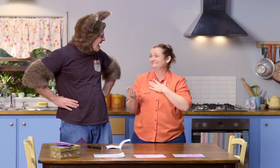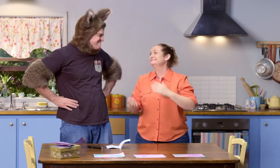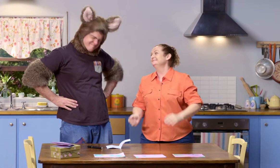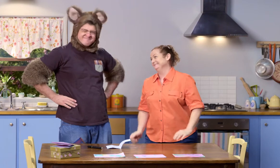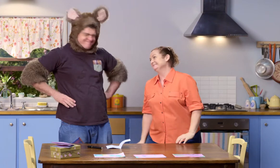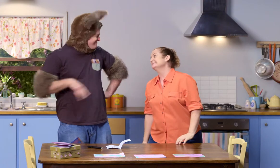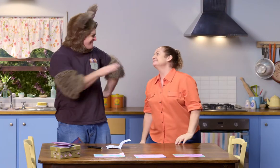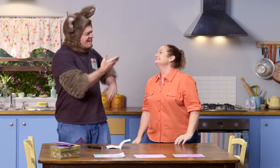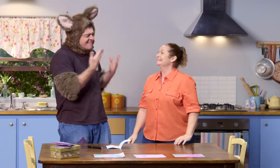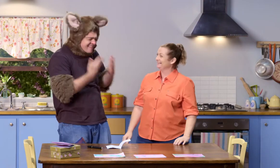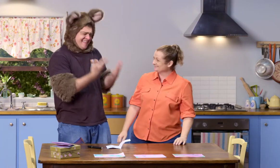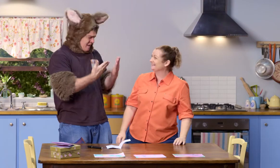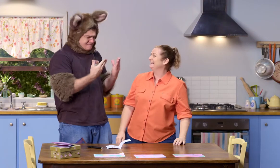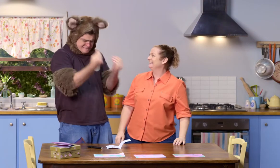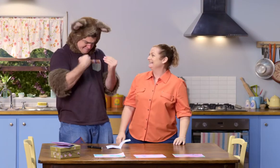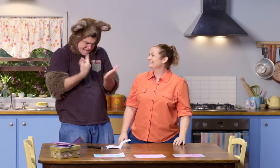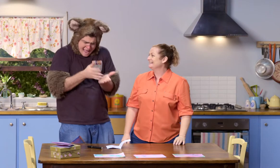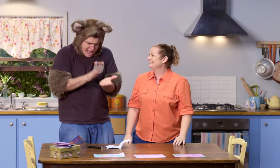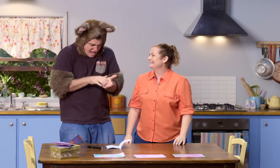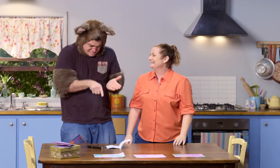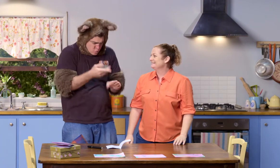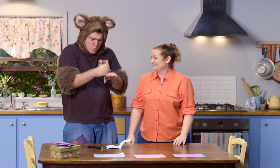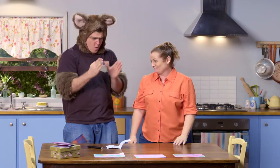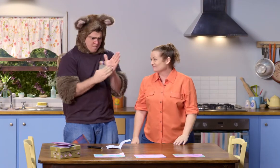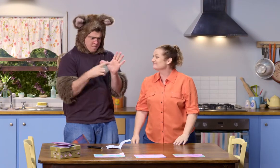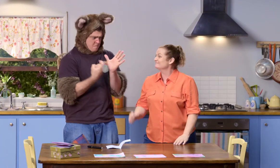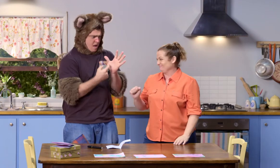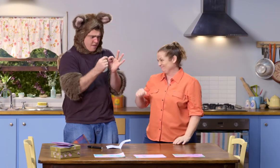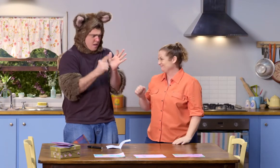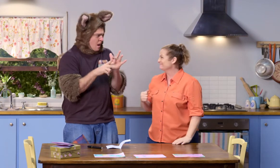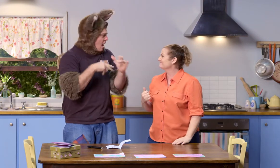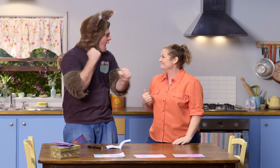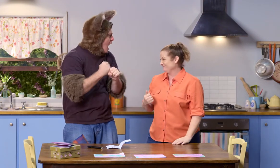Yeah. And, Sally, thank you so much for teaching me about this new art of marbling.